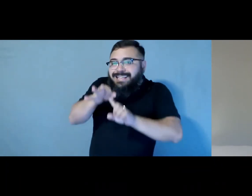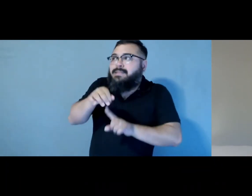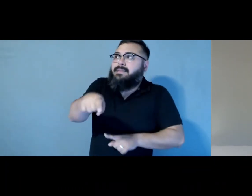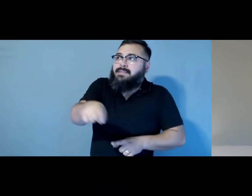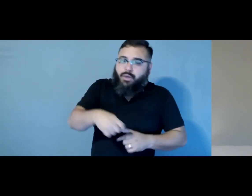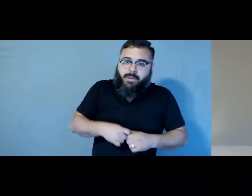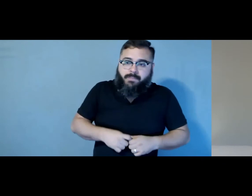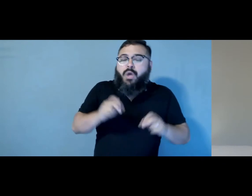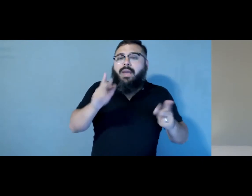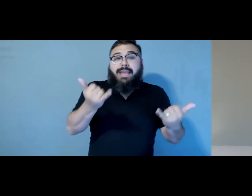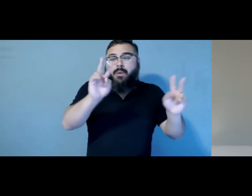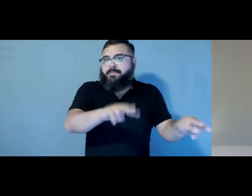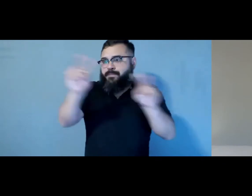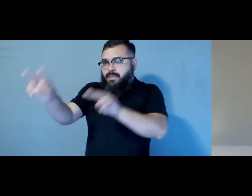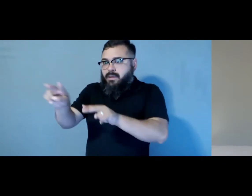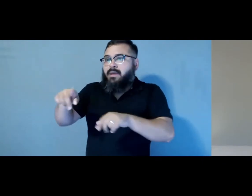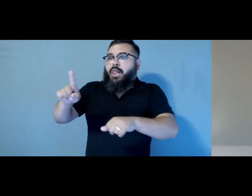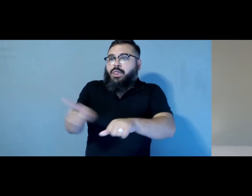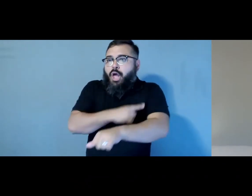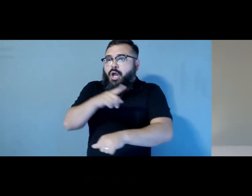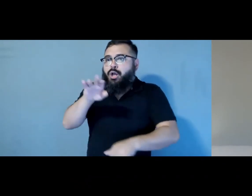Okay, so let me read this longer question, one moment.